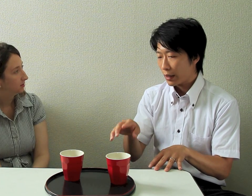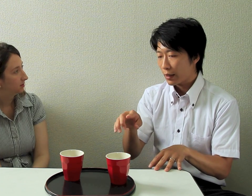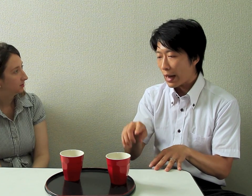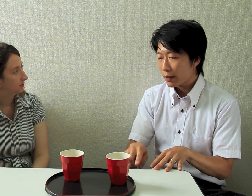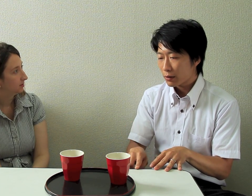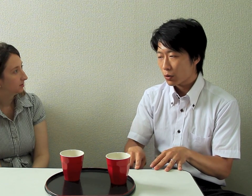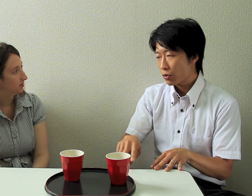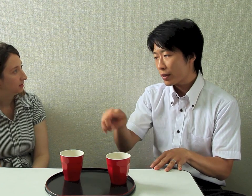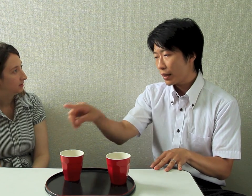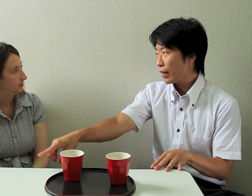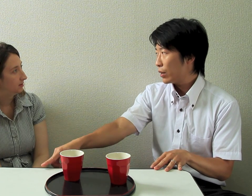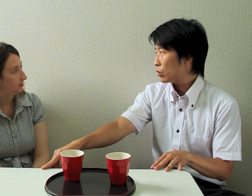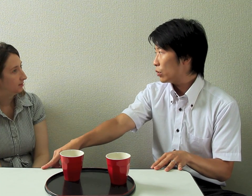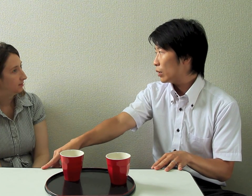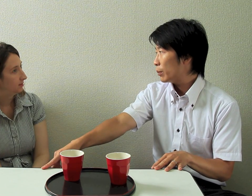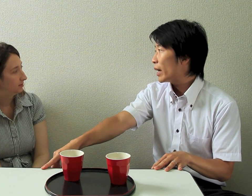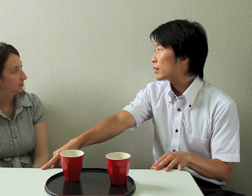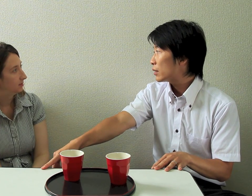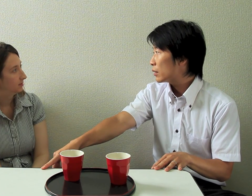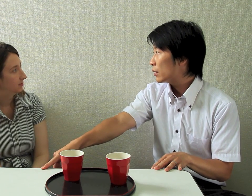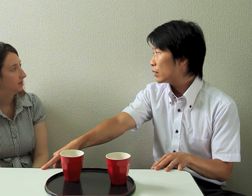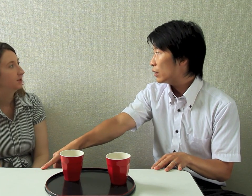and I would translate into text